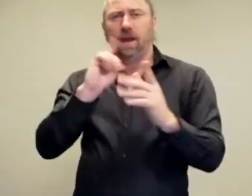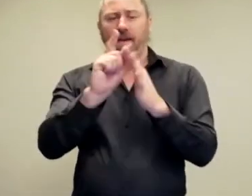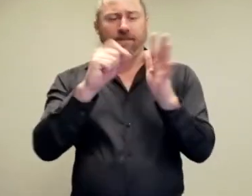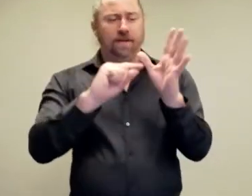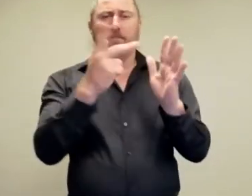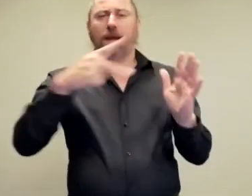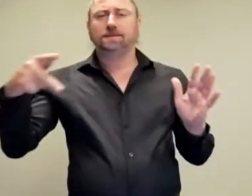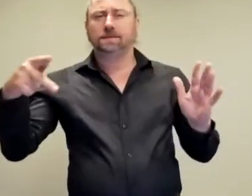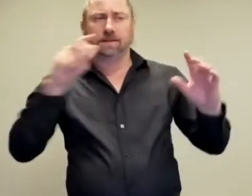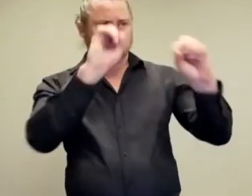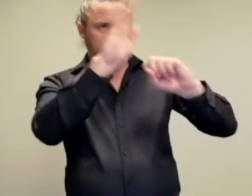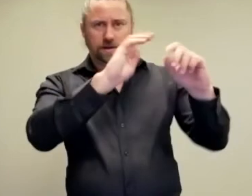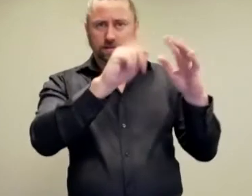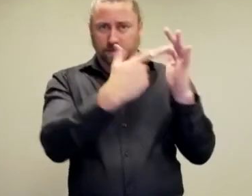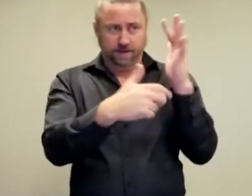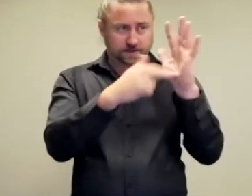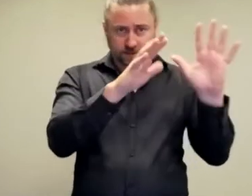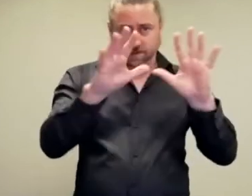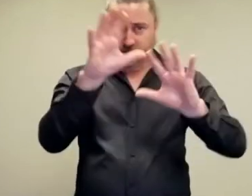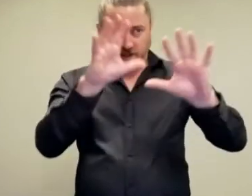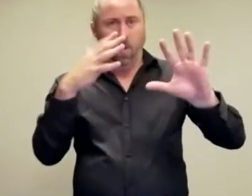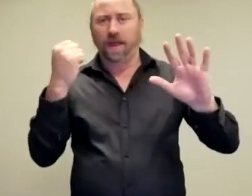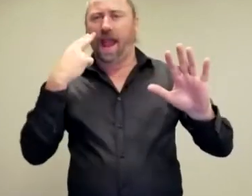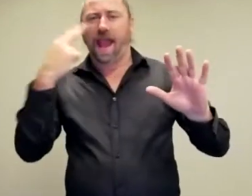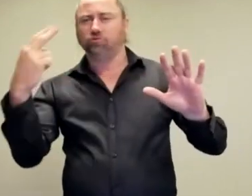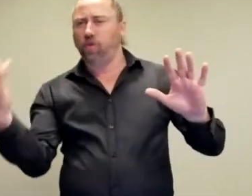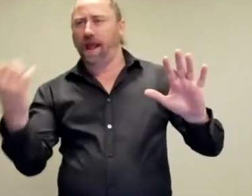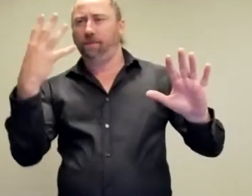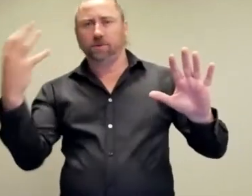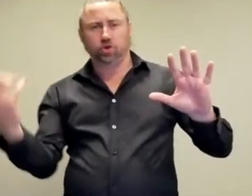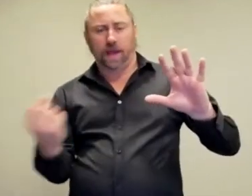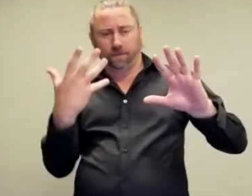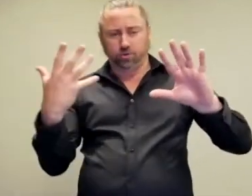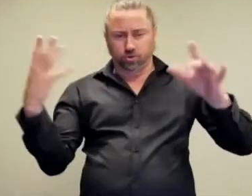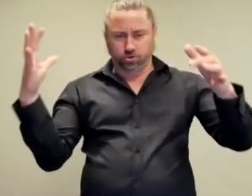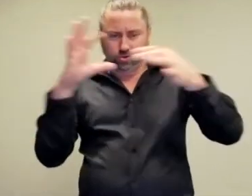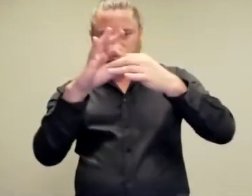coexist alongside naturalistic imagery that sometimes suggests sexual